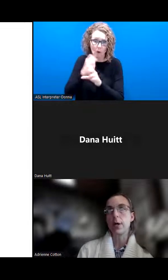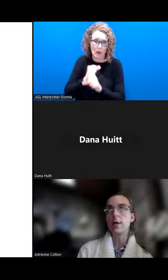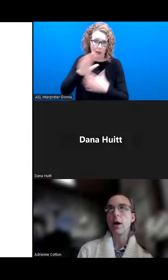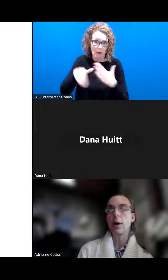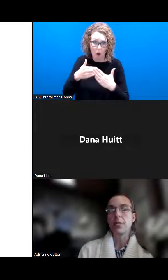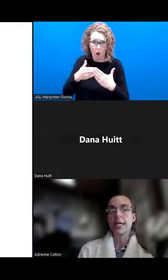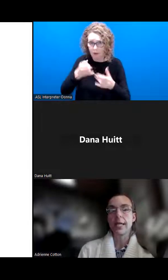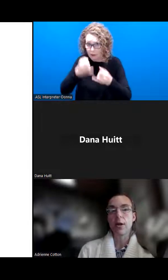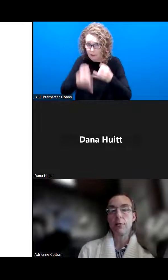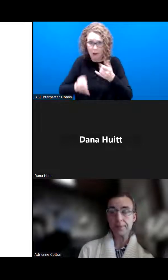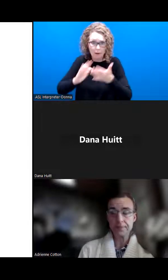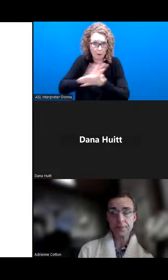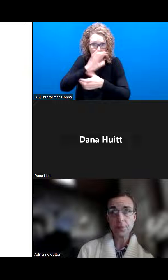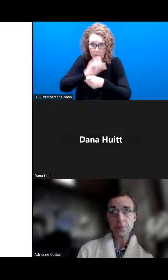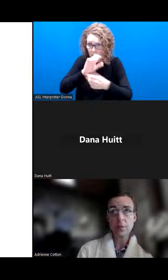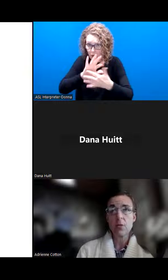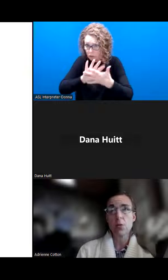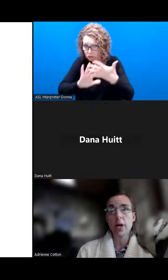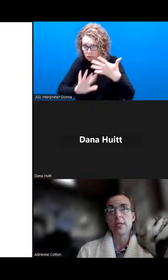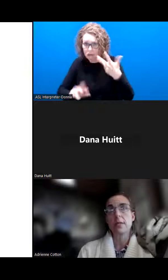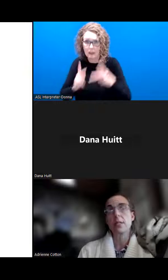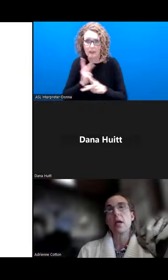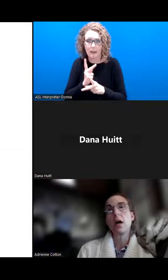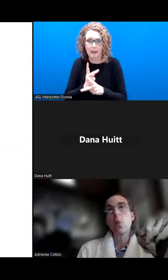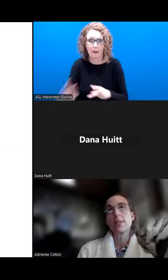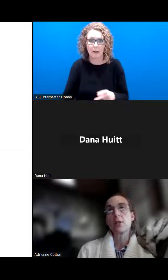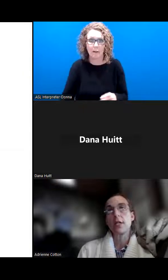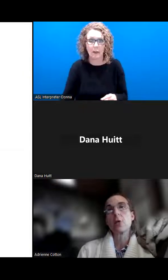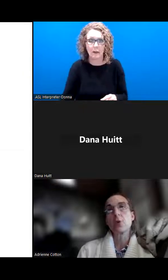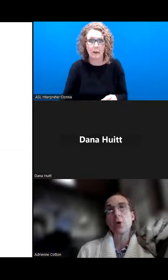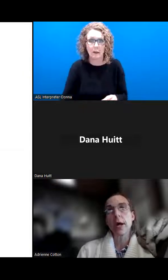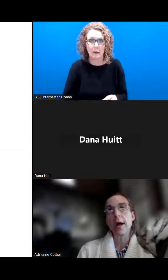a retail store or anywhere else in the industry where your hours are basically